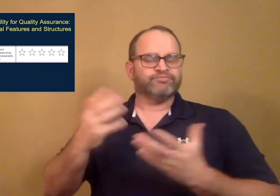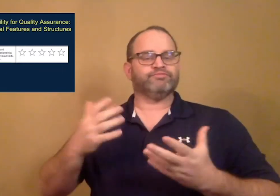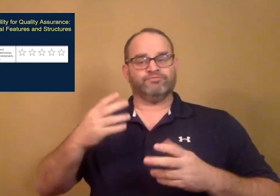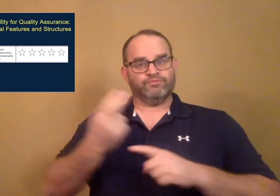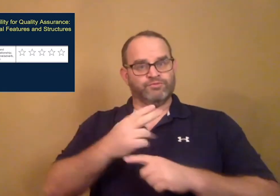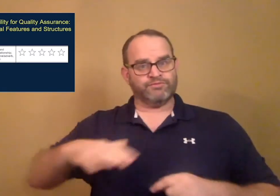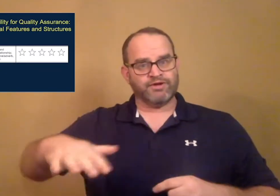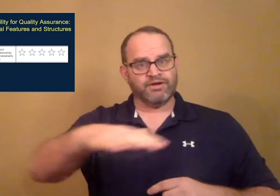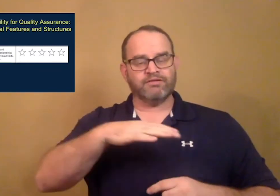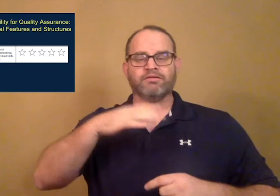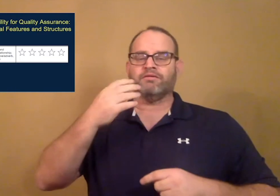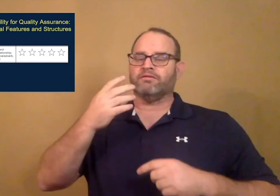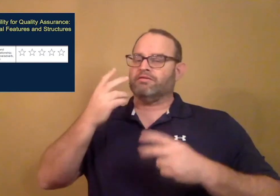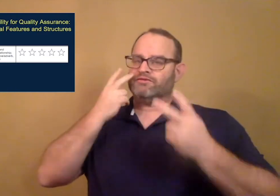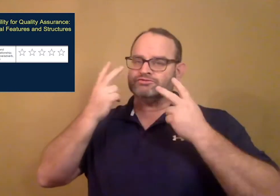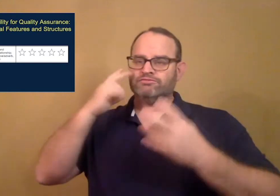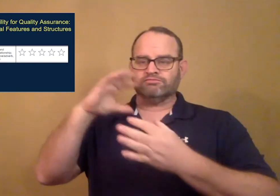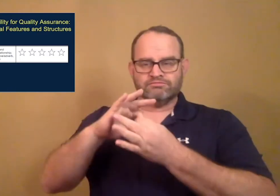That might include the use of visual space and